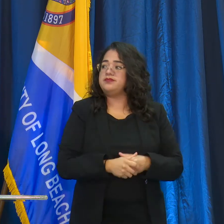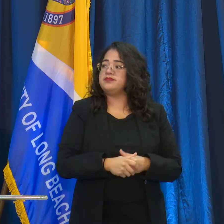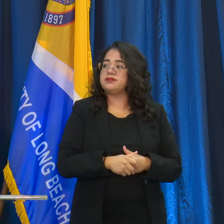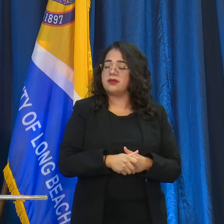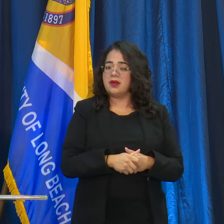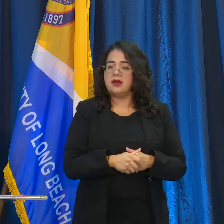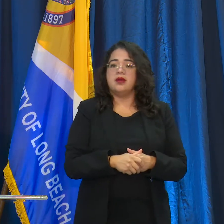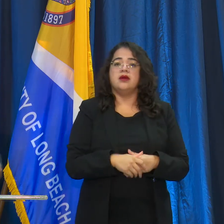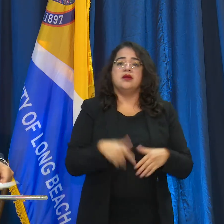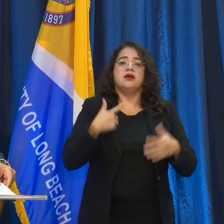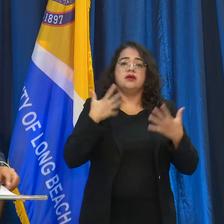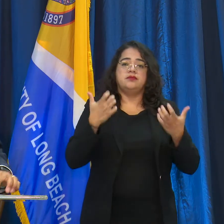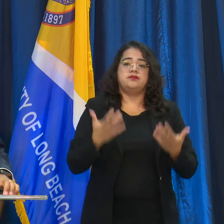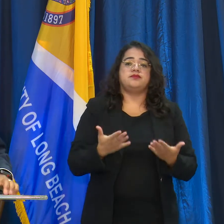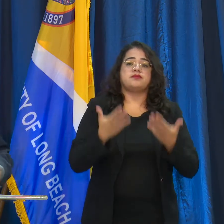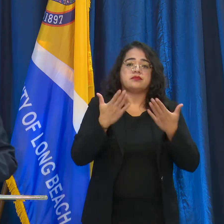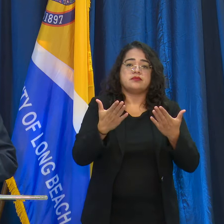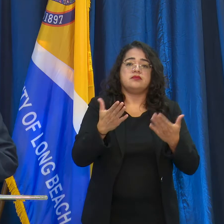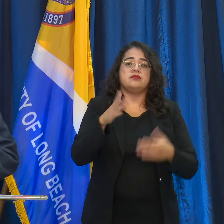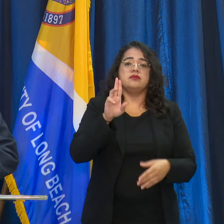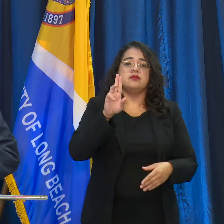We'd also like to provide you an update of where we are